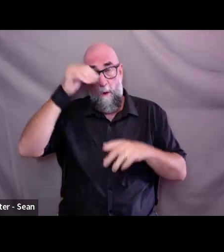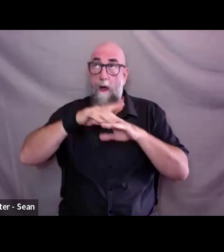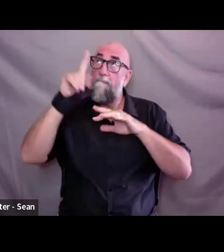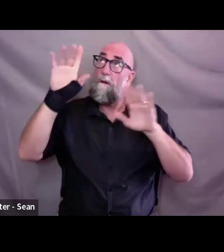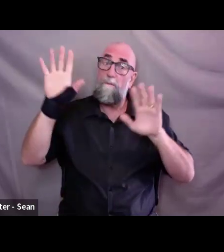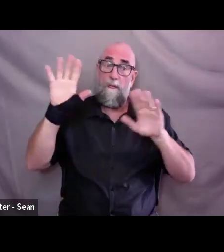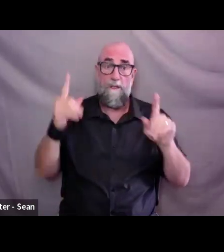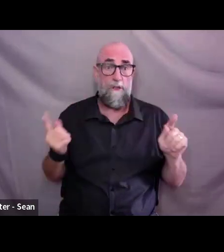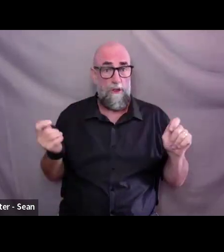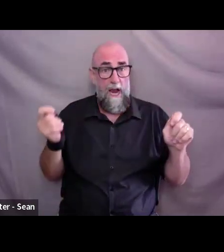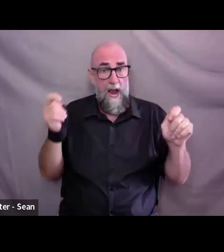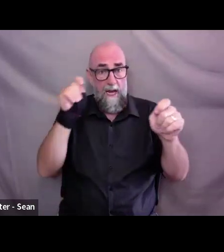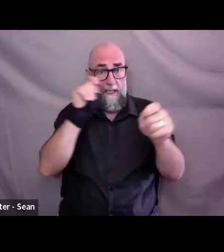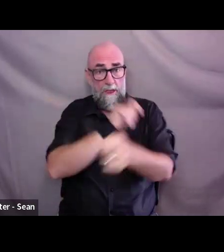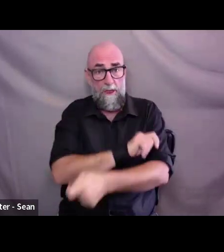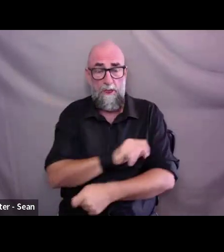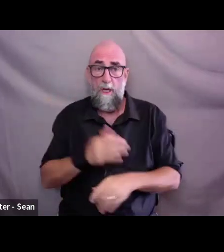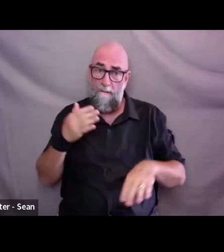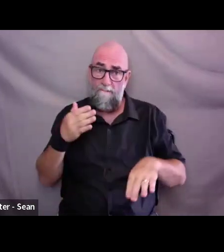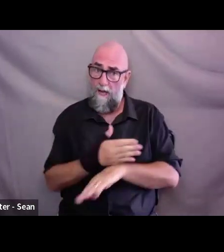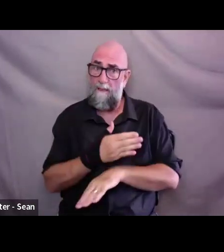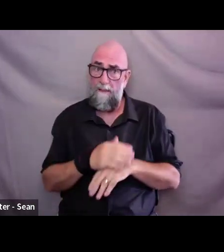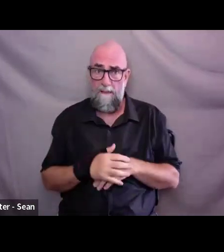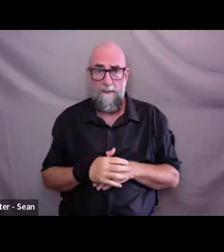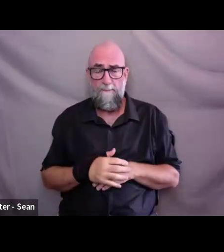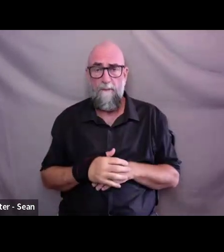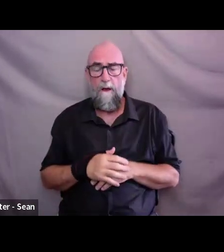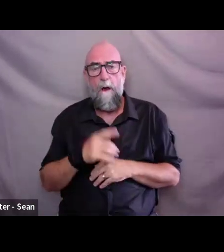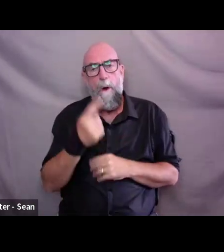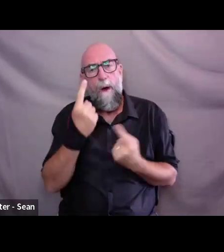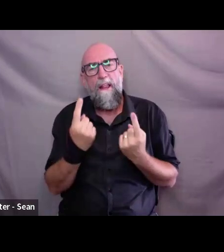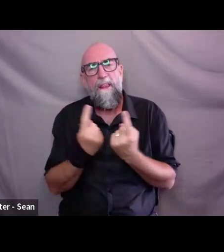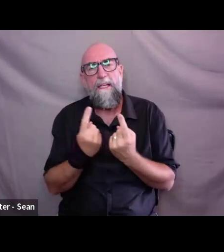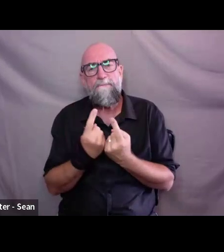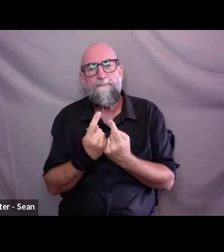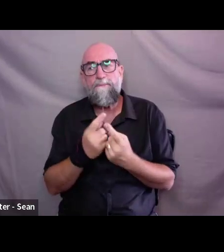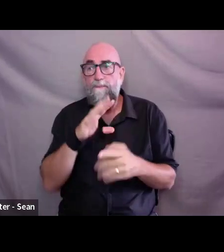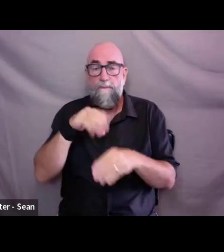burning of fossil fuel. That's coal, oil and gas. That accounts